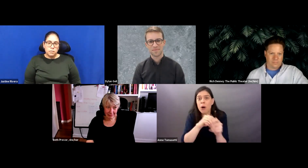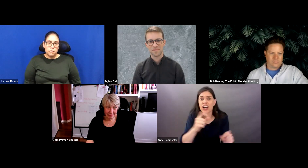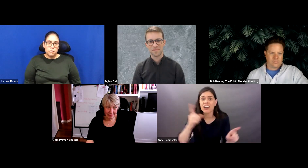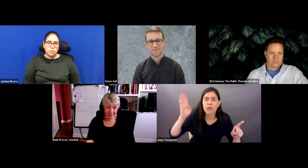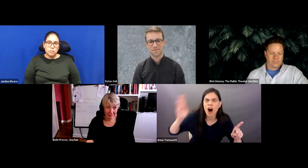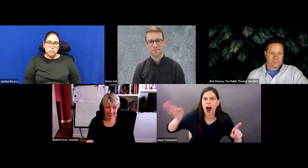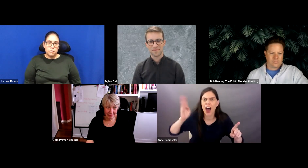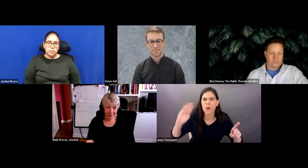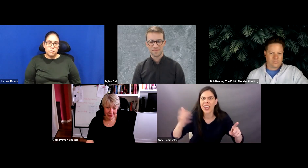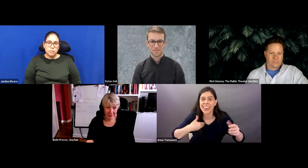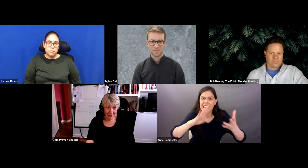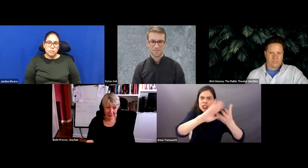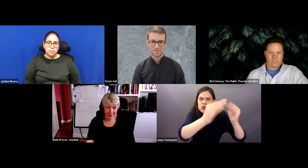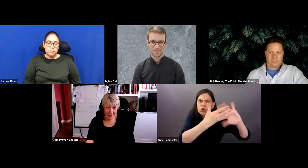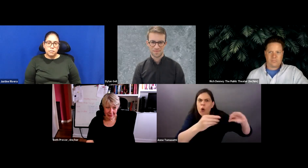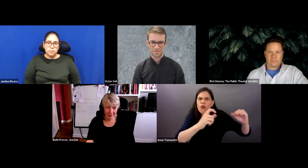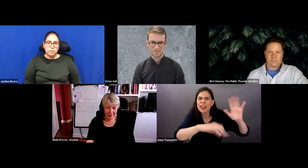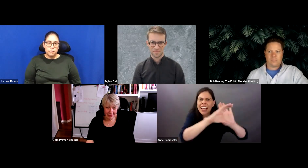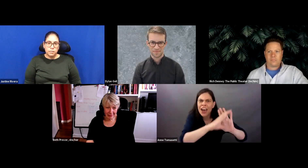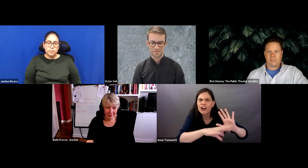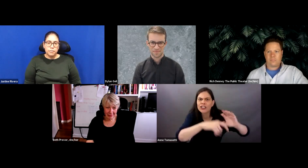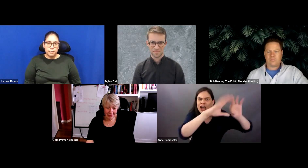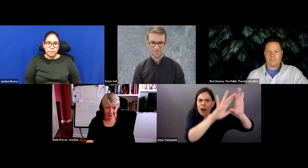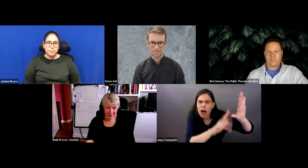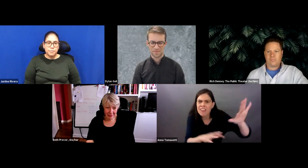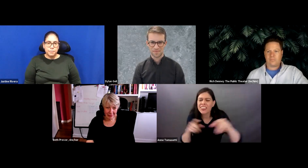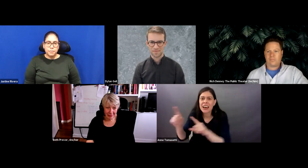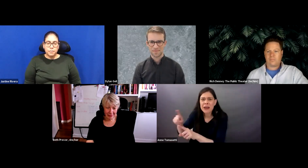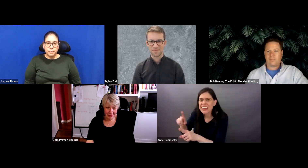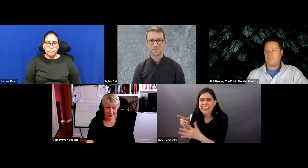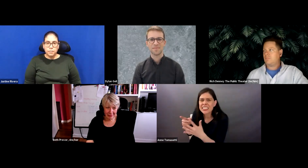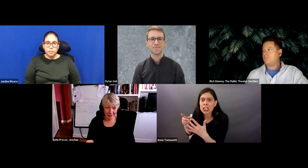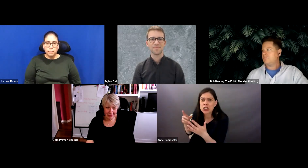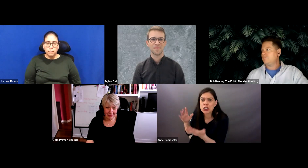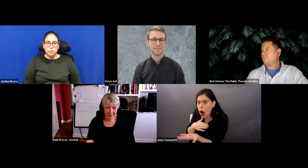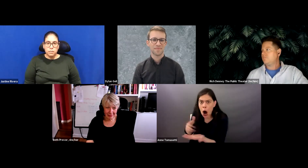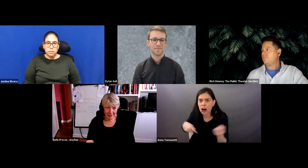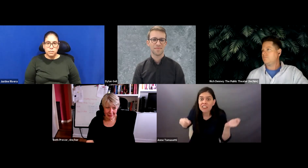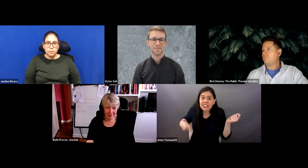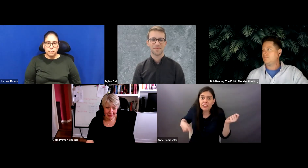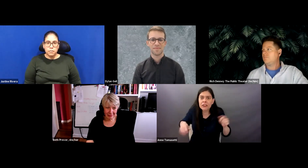the song, because it was an original song. It wasn't a part of a whole Broadway show. It's something we could relate to. It